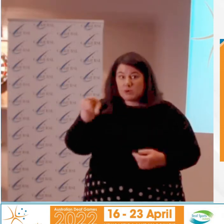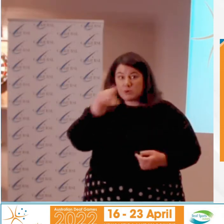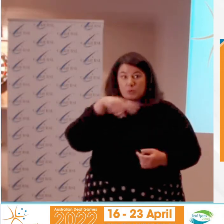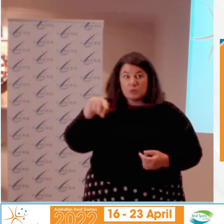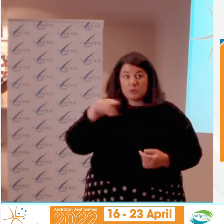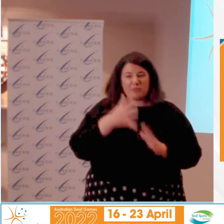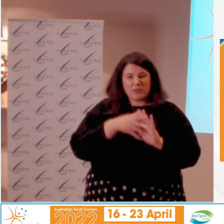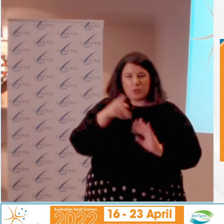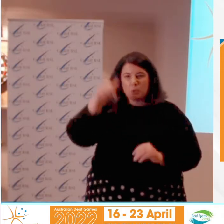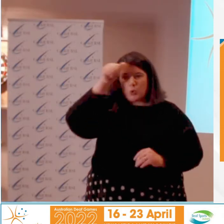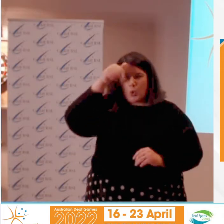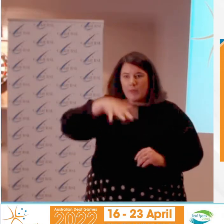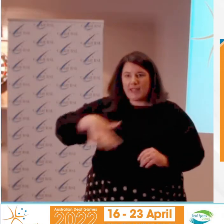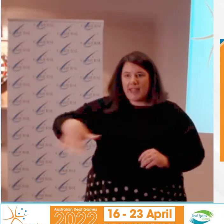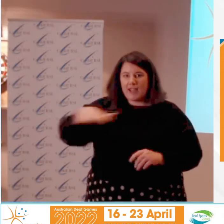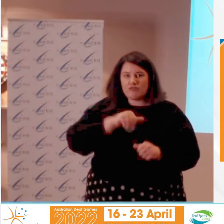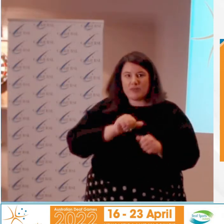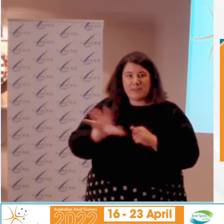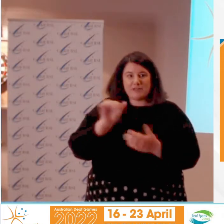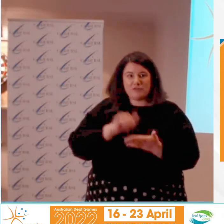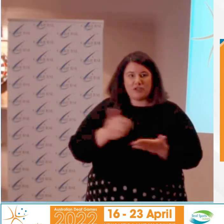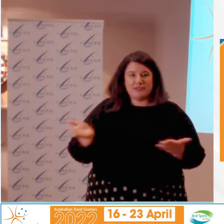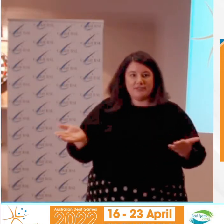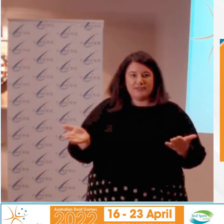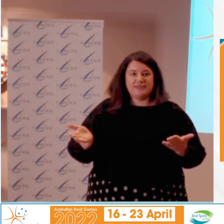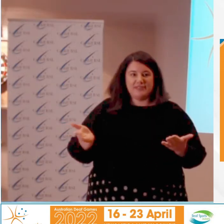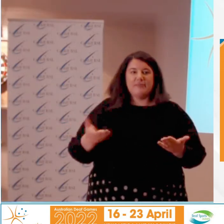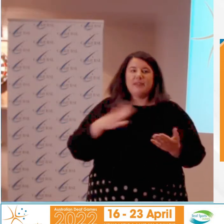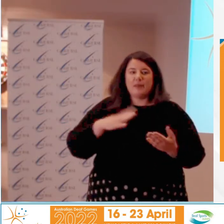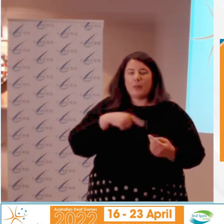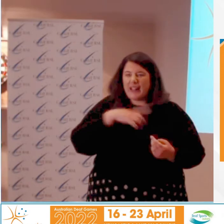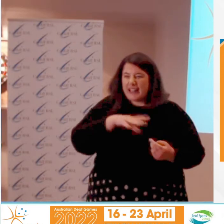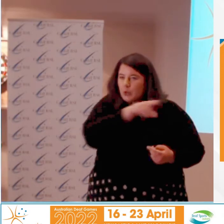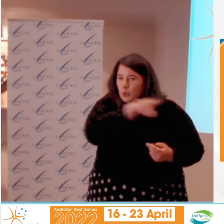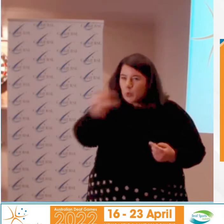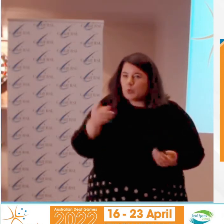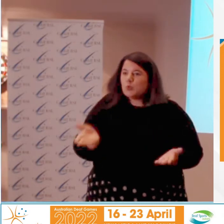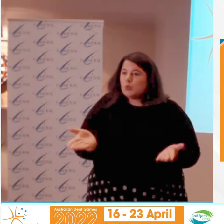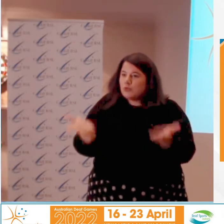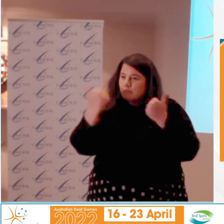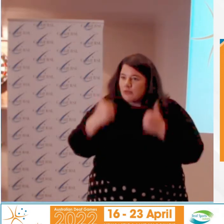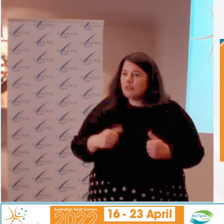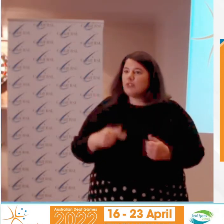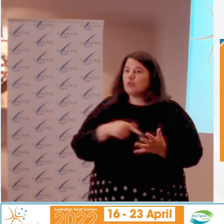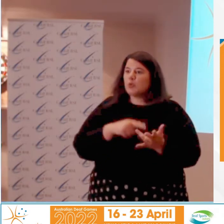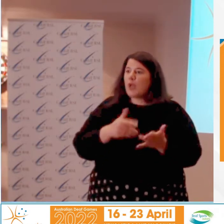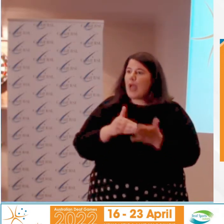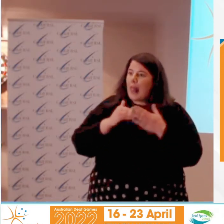so if you're from Newcastle and you like you wouldn't know the place best of all wouldn't you